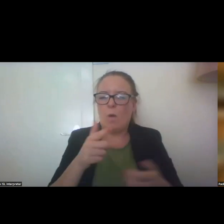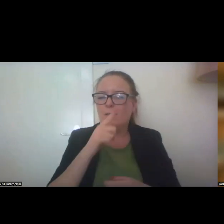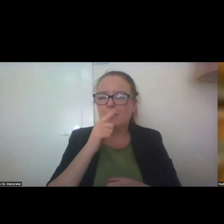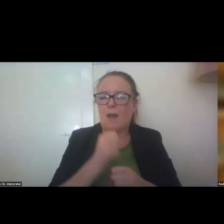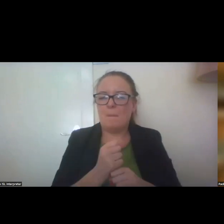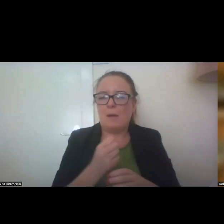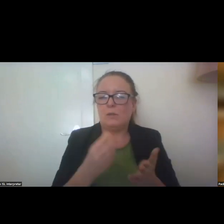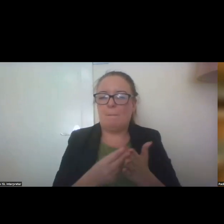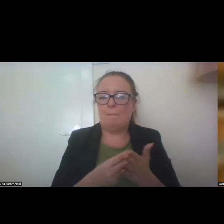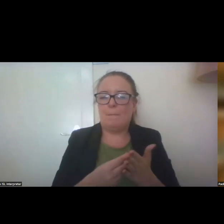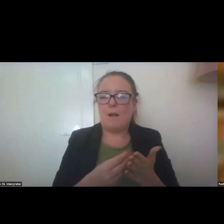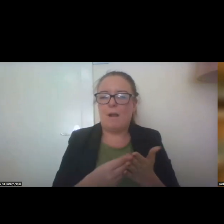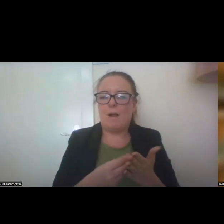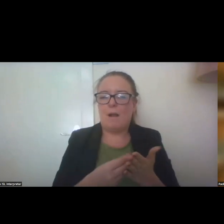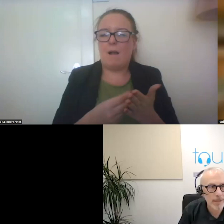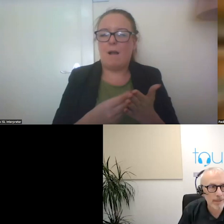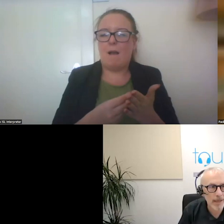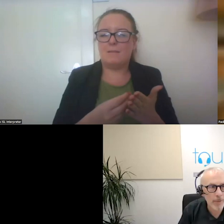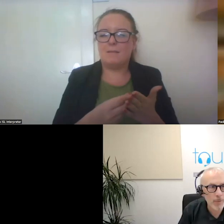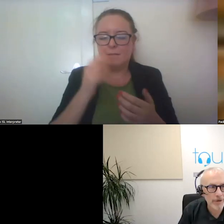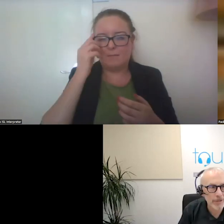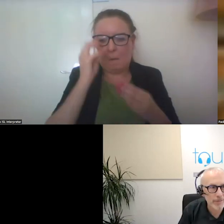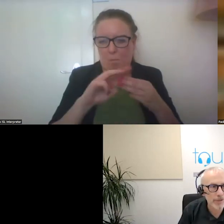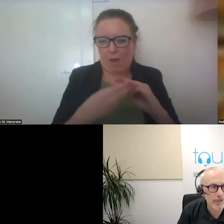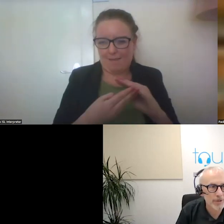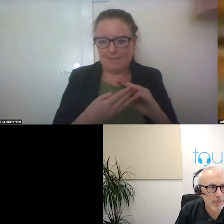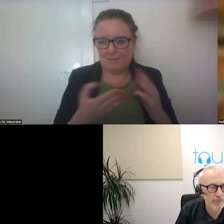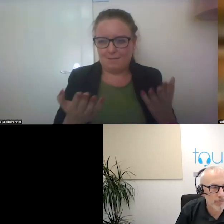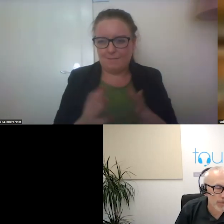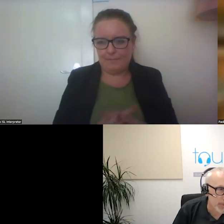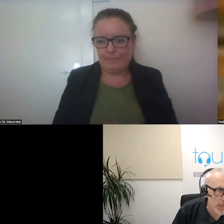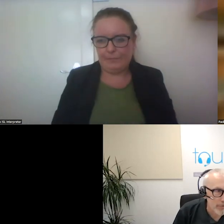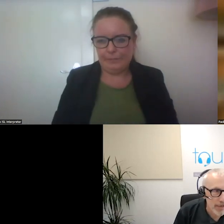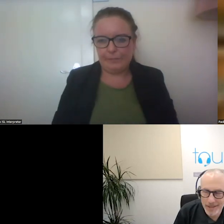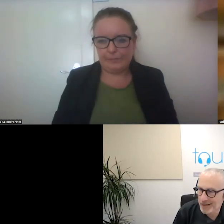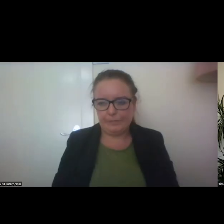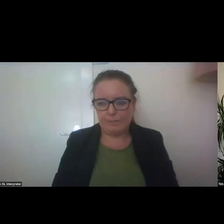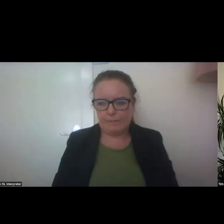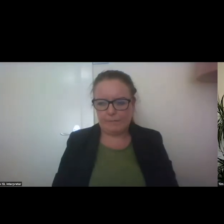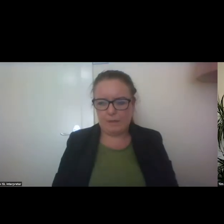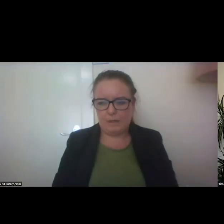Yeah, sure. Unfortunately, they were actually in my slideshow, but whilst I'd been creating it, I'd hidden them!